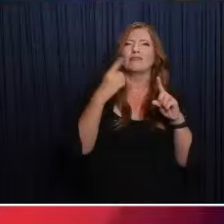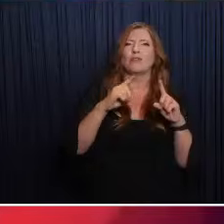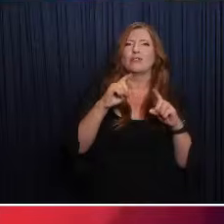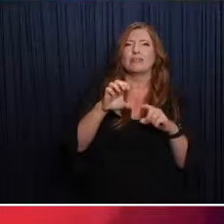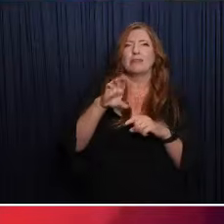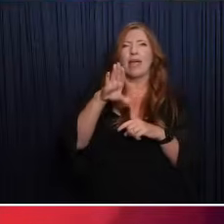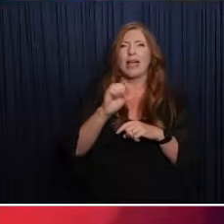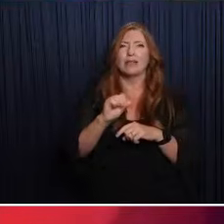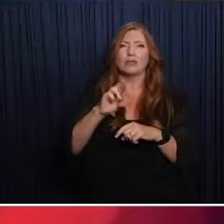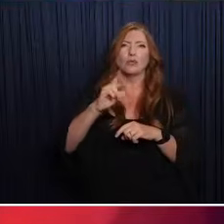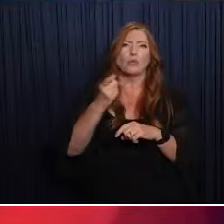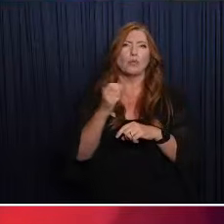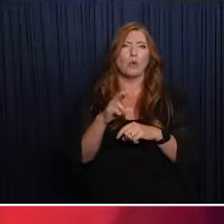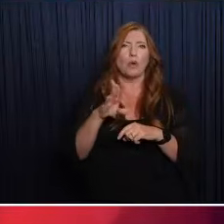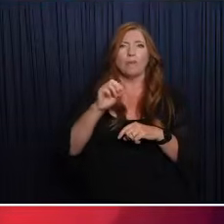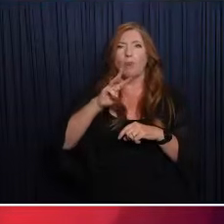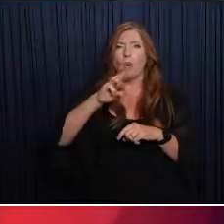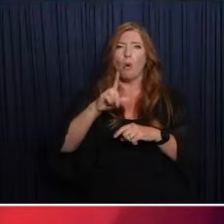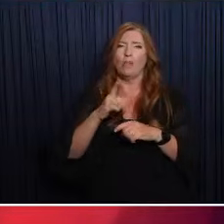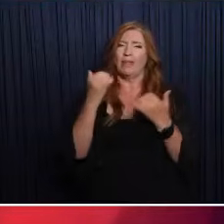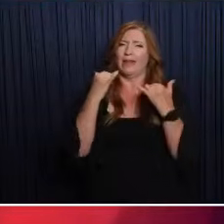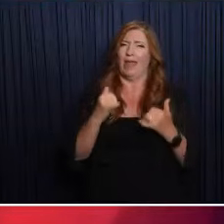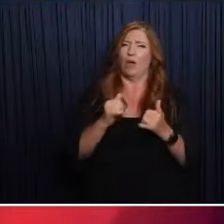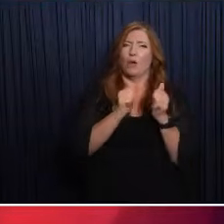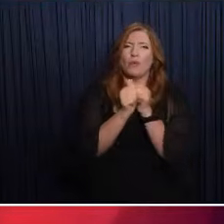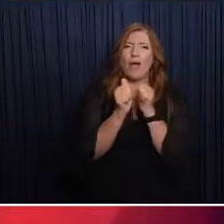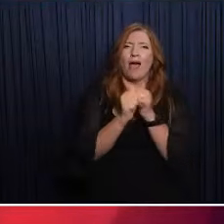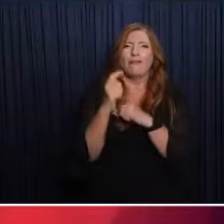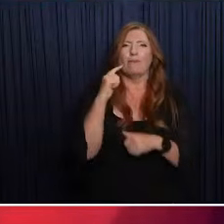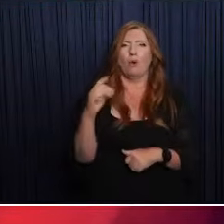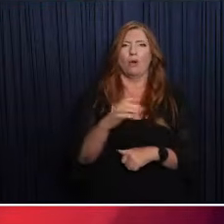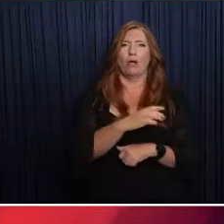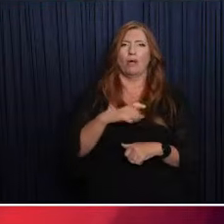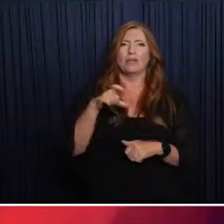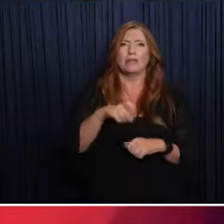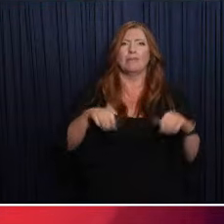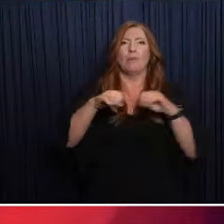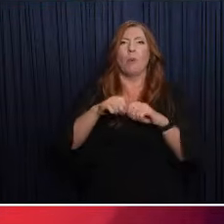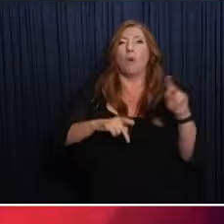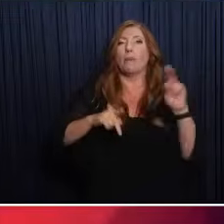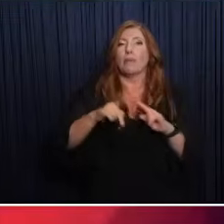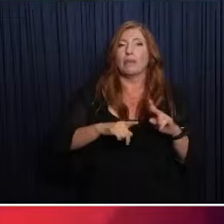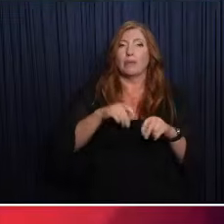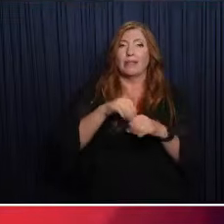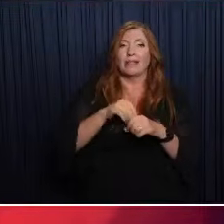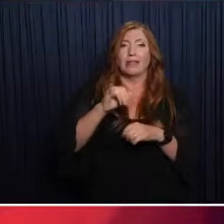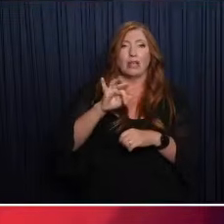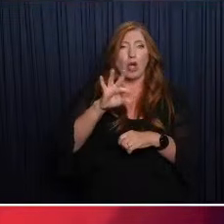I PLAYED FOR THE CARDINALS AND BROADCAST FOR CBS DOING SUPER BOWLS.